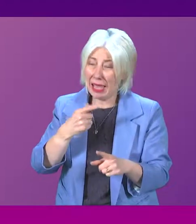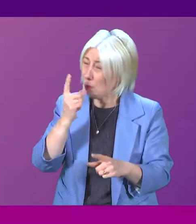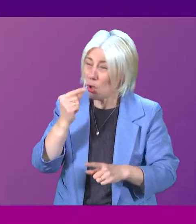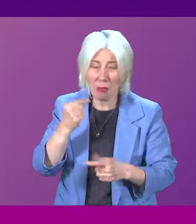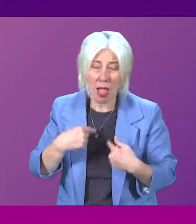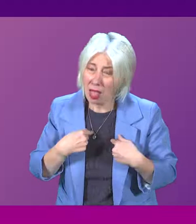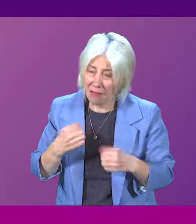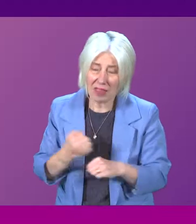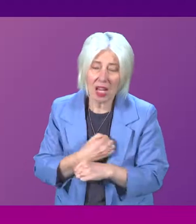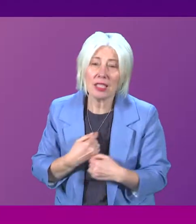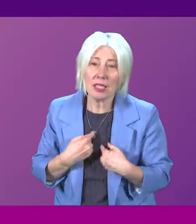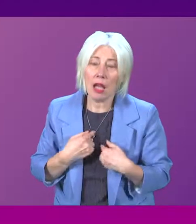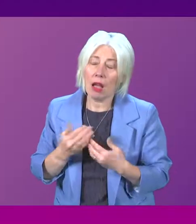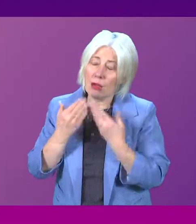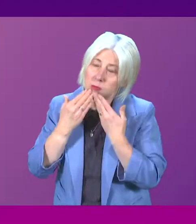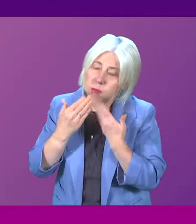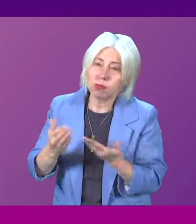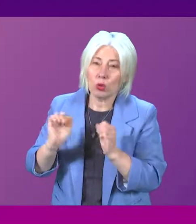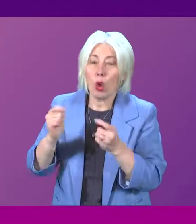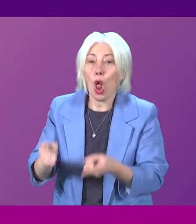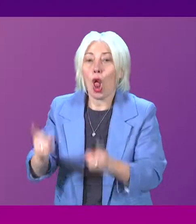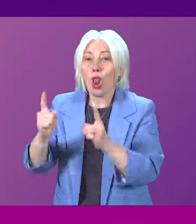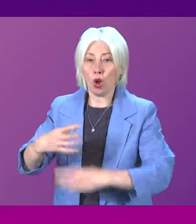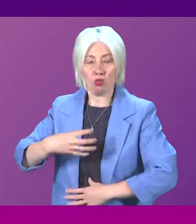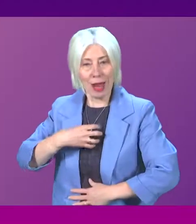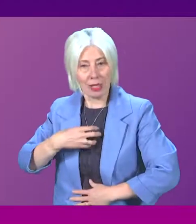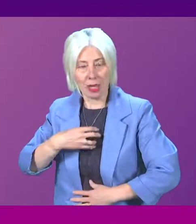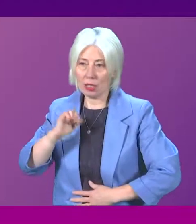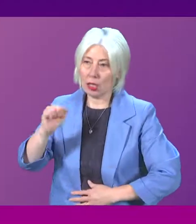I am grateful to the Lord President and to Lord Brailsford for their engagement on this